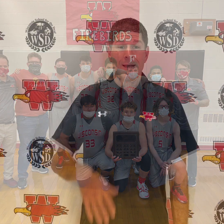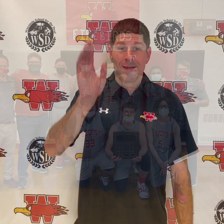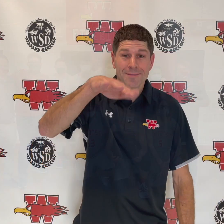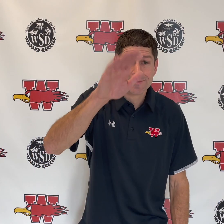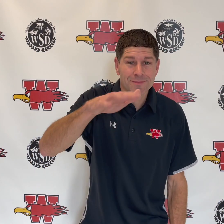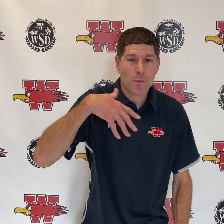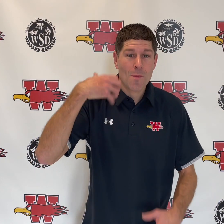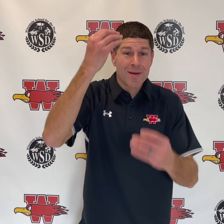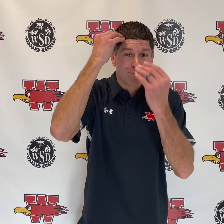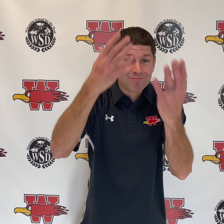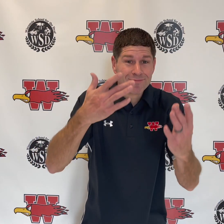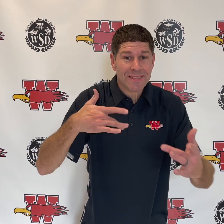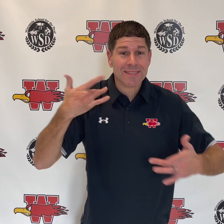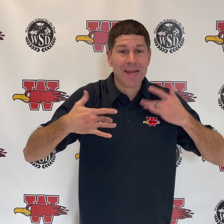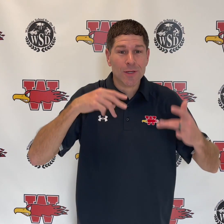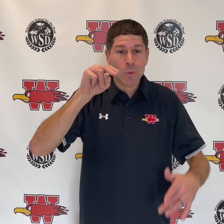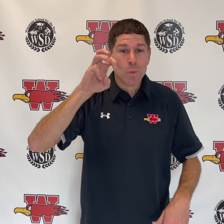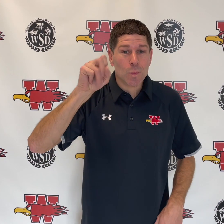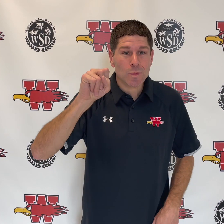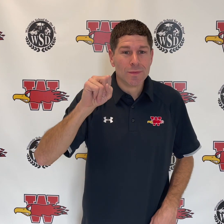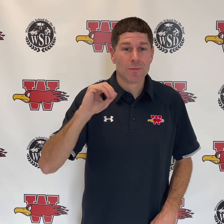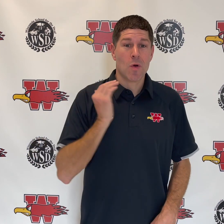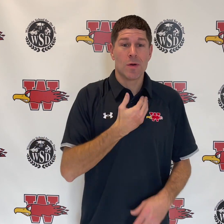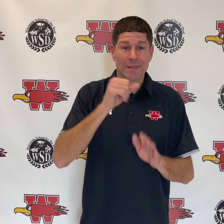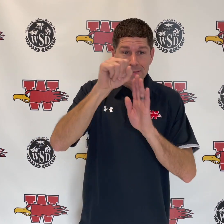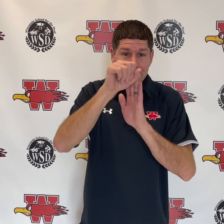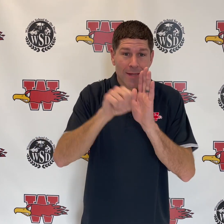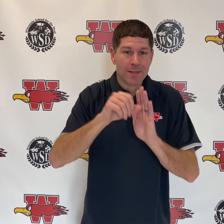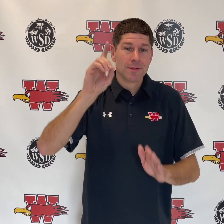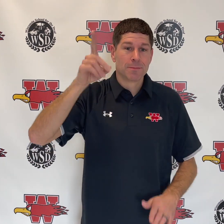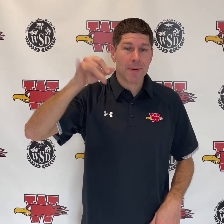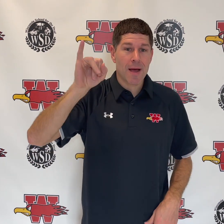And I have some exciting news to share with you! The Department of Public Instruction